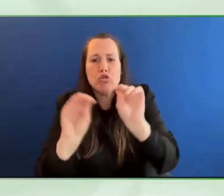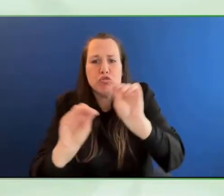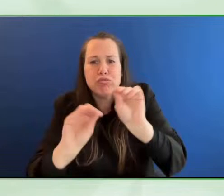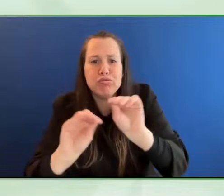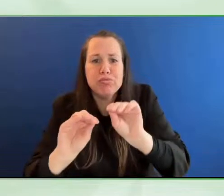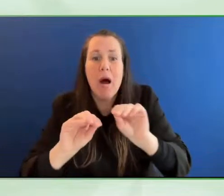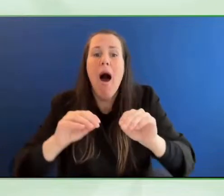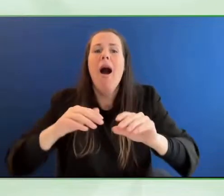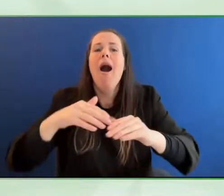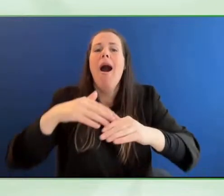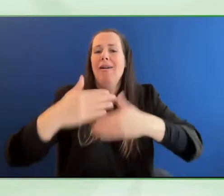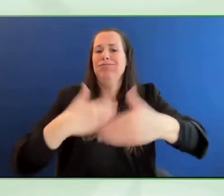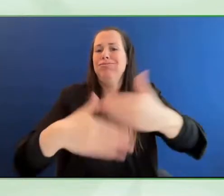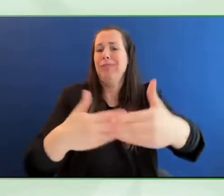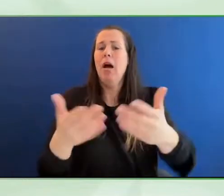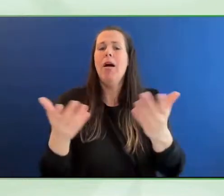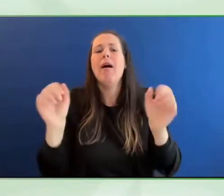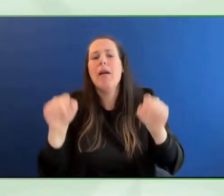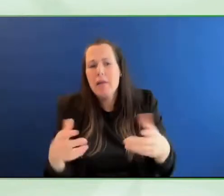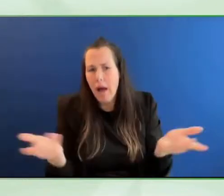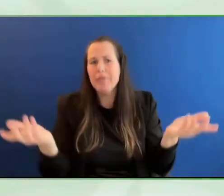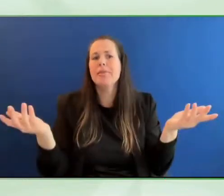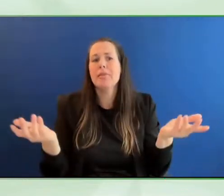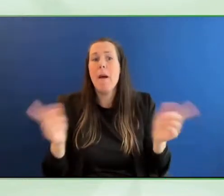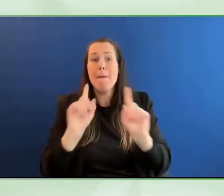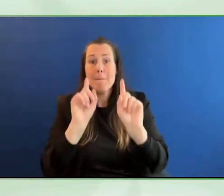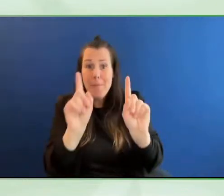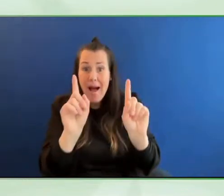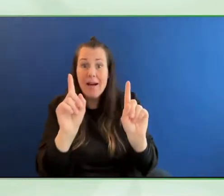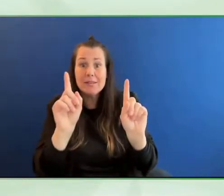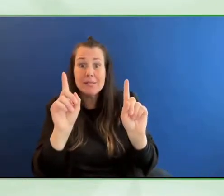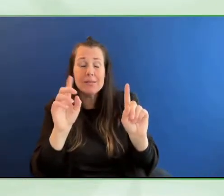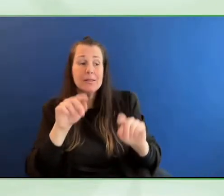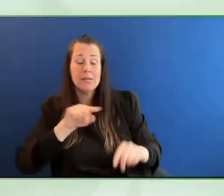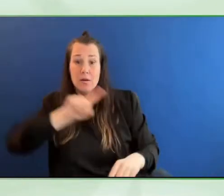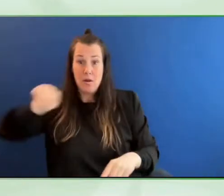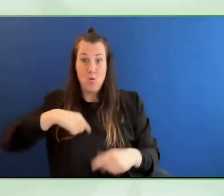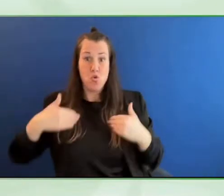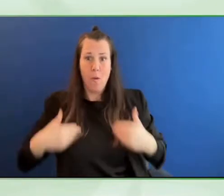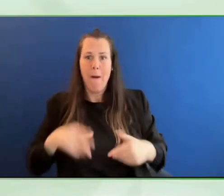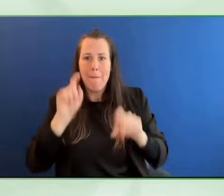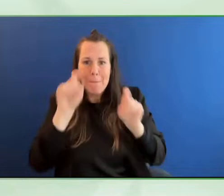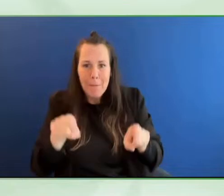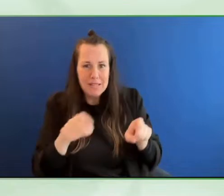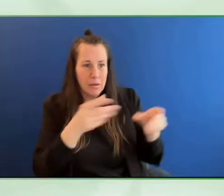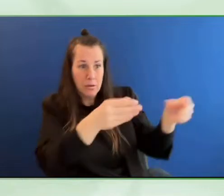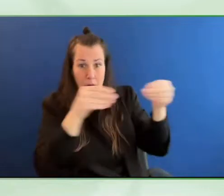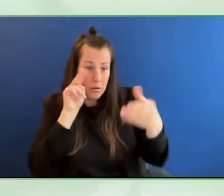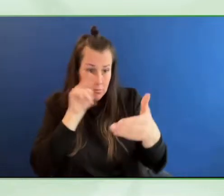I think Hector yesterday on a panel on AI describe this in a nice way,